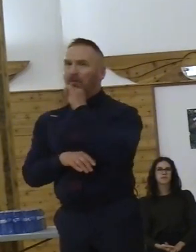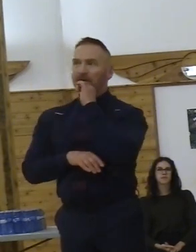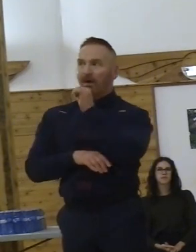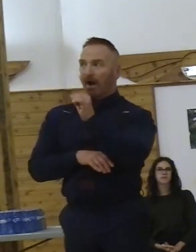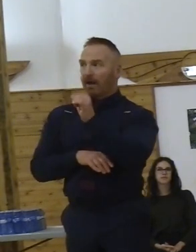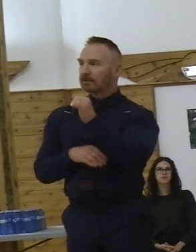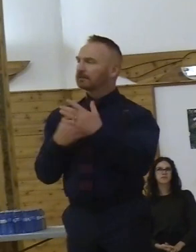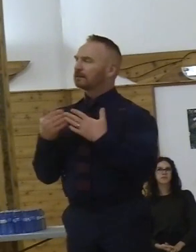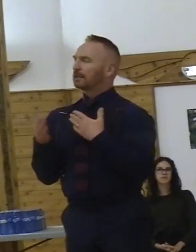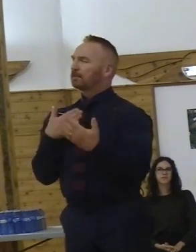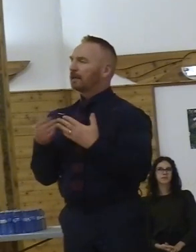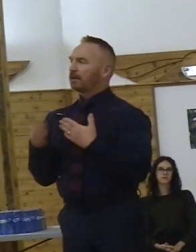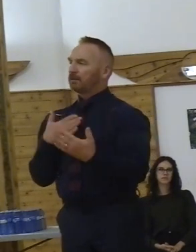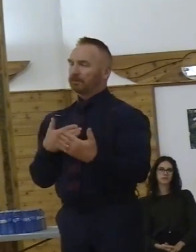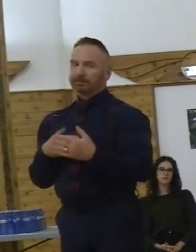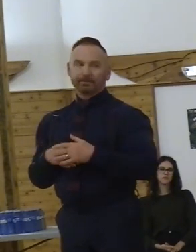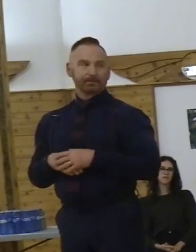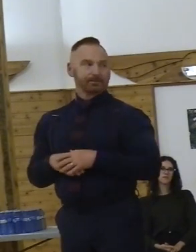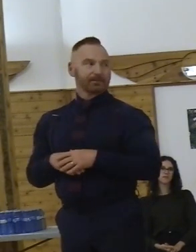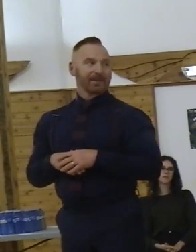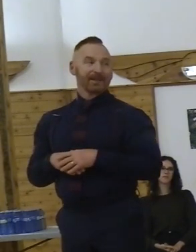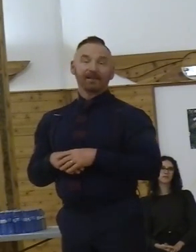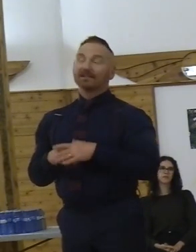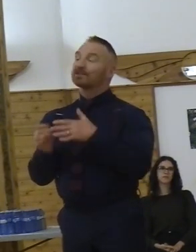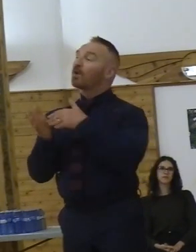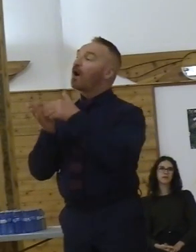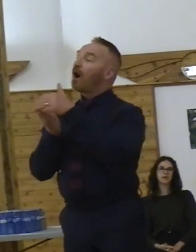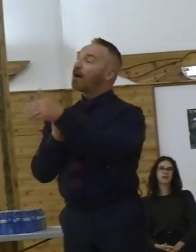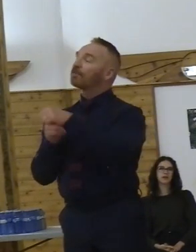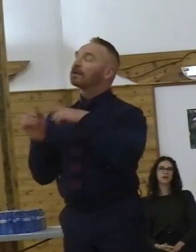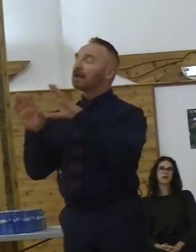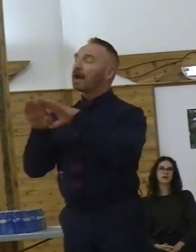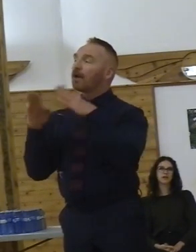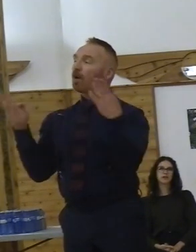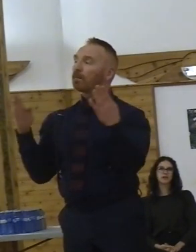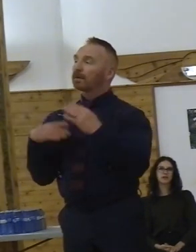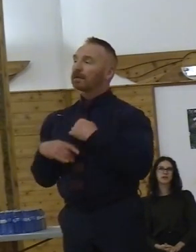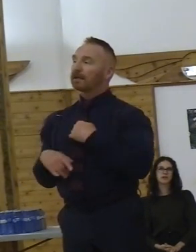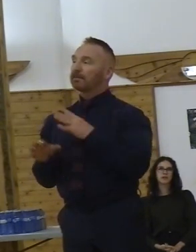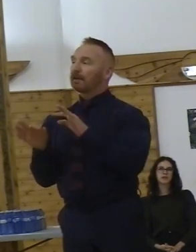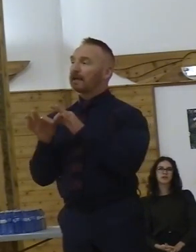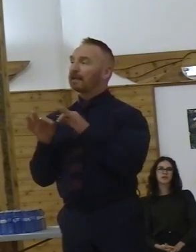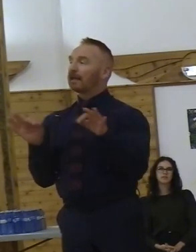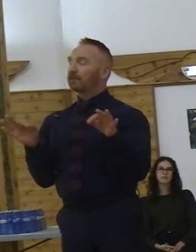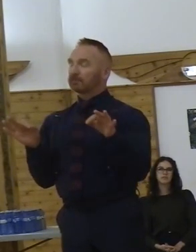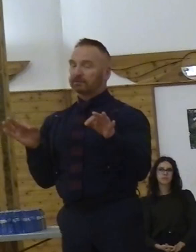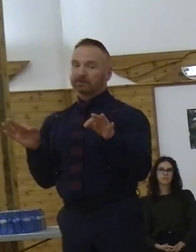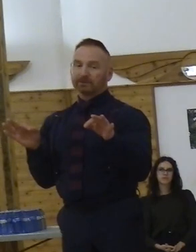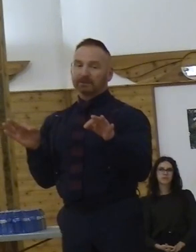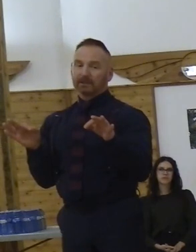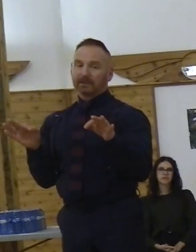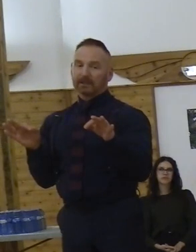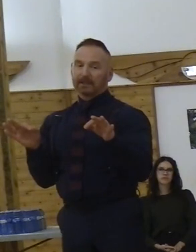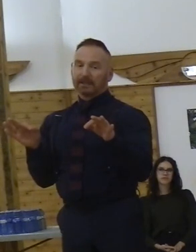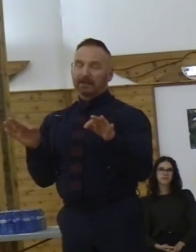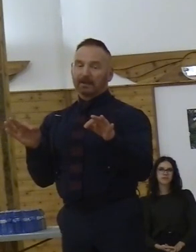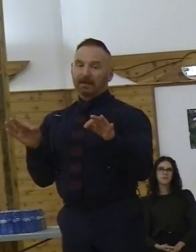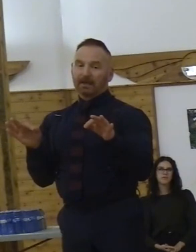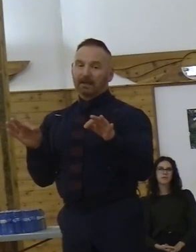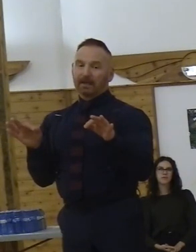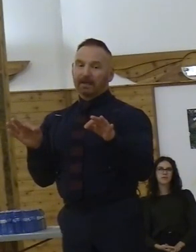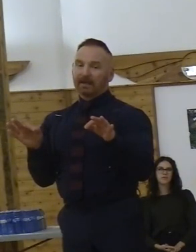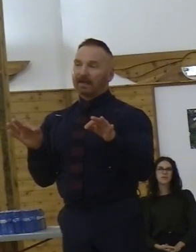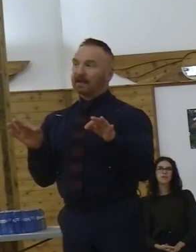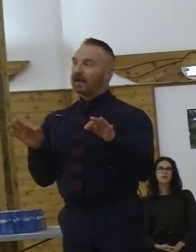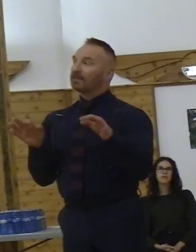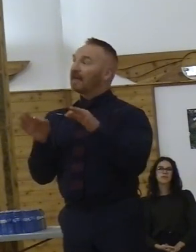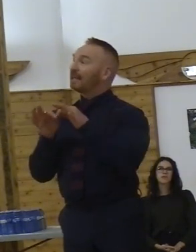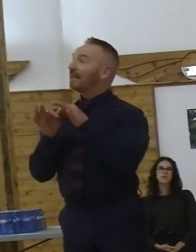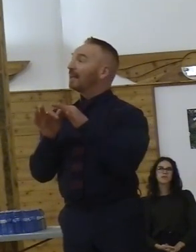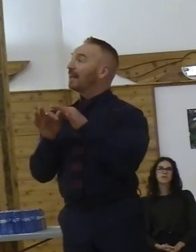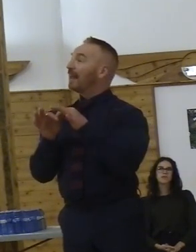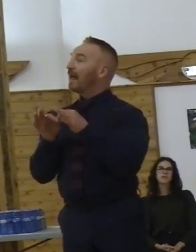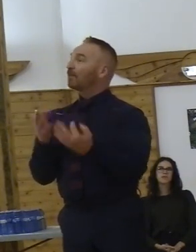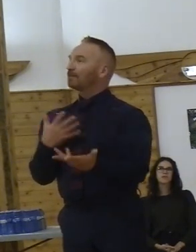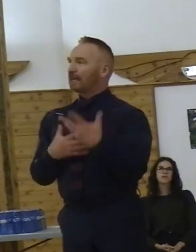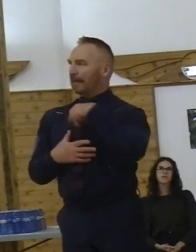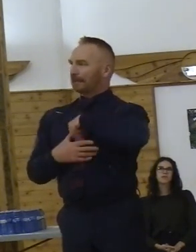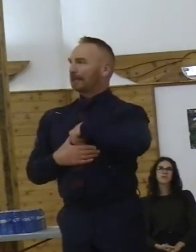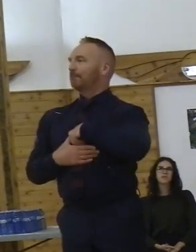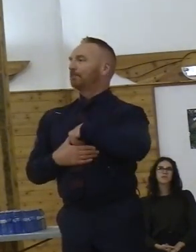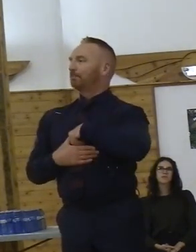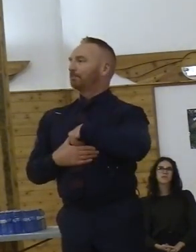That's why I often like starting in my language because it's something that I will never lose.